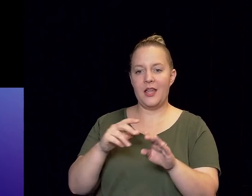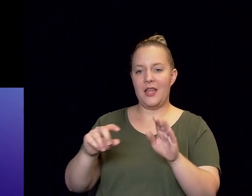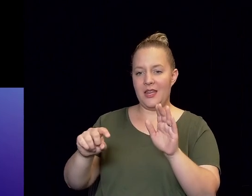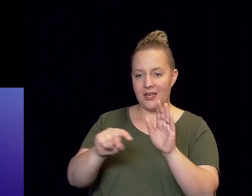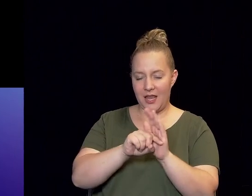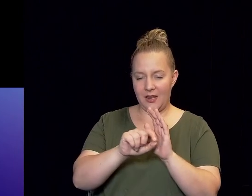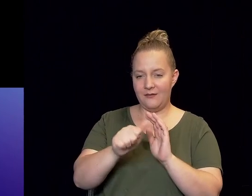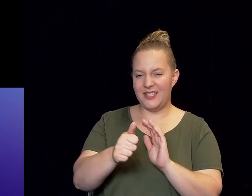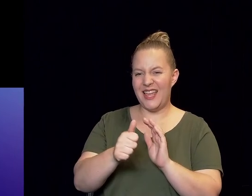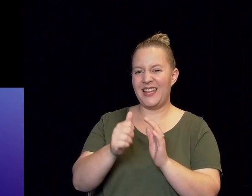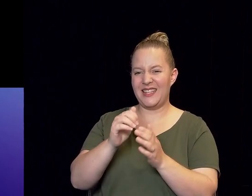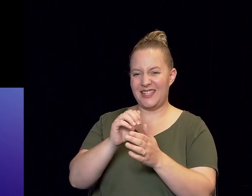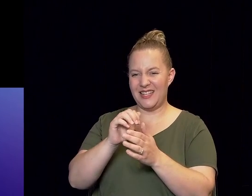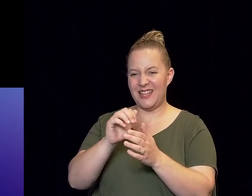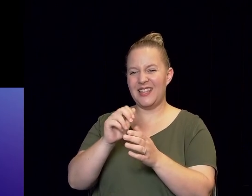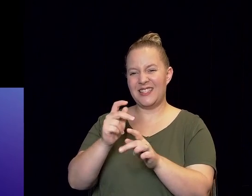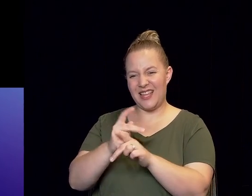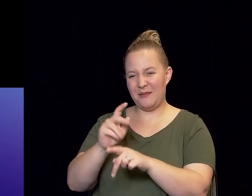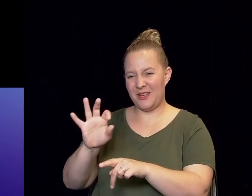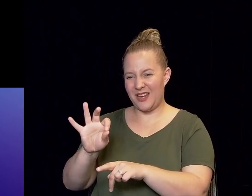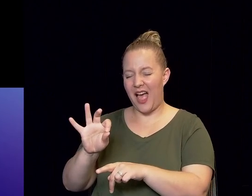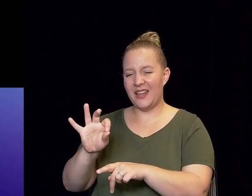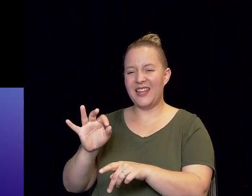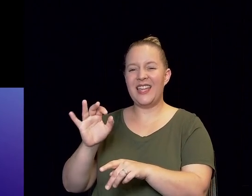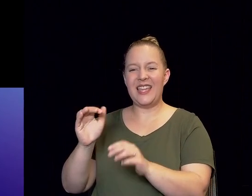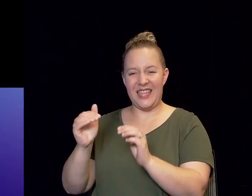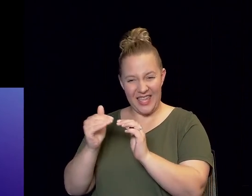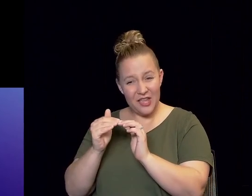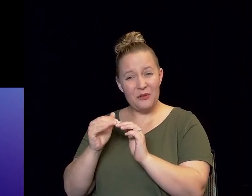would have been -90. But then still, I would have had this minus sign. So, minus the